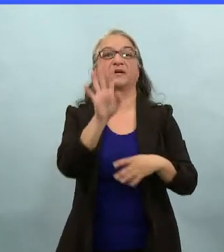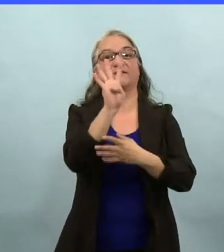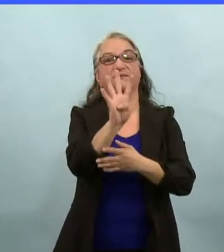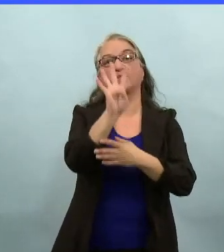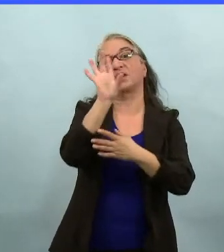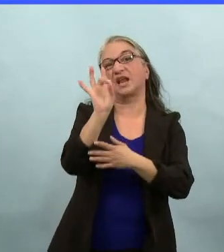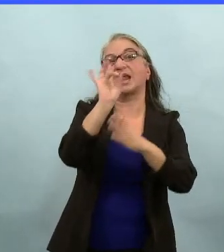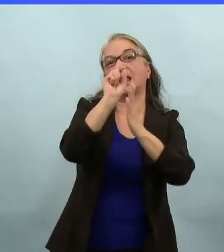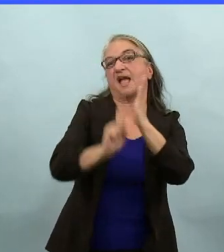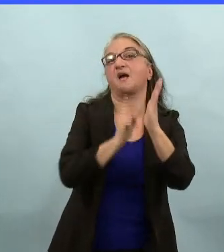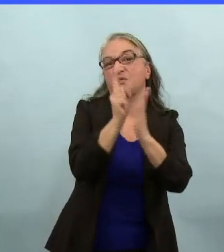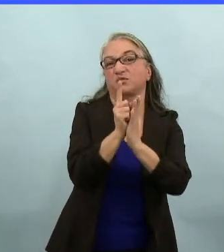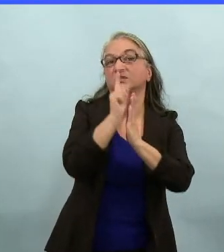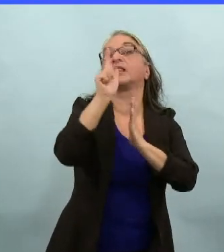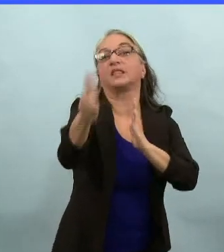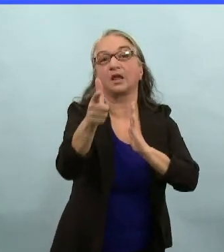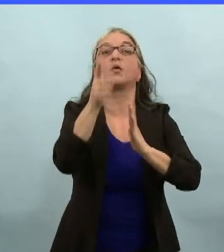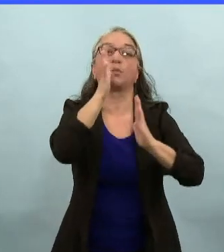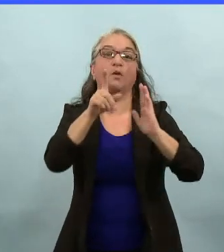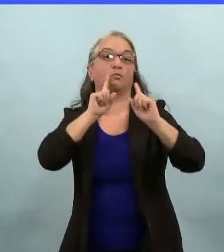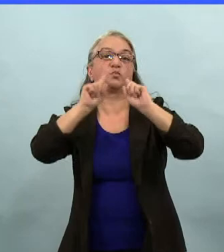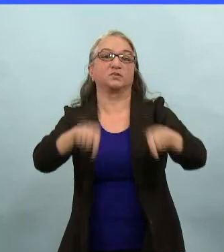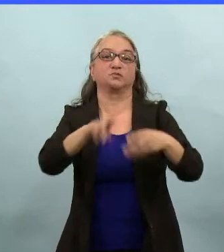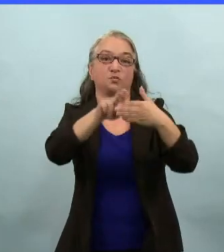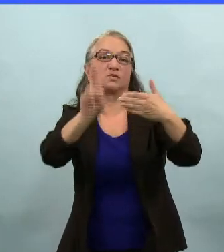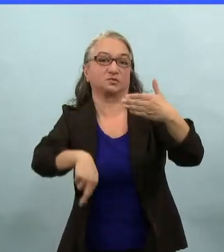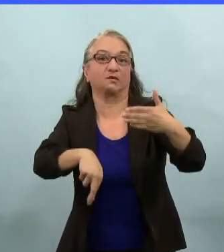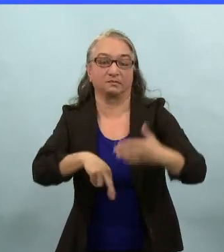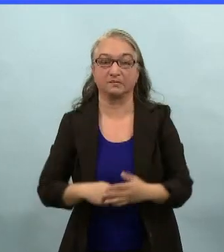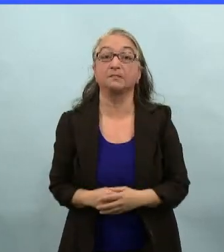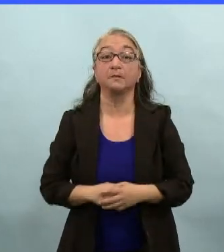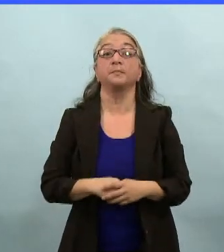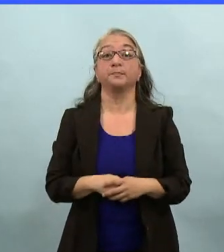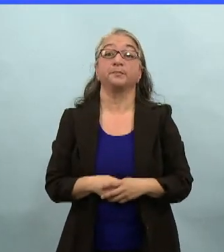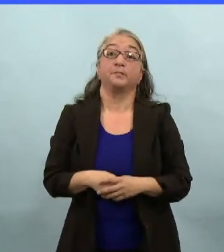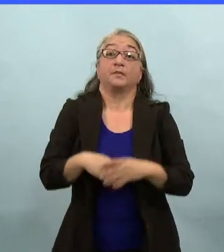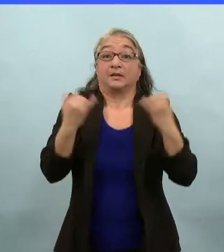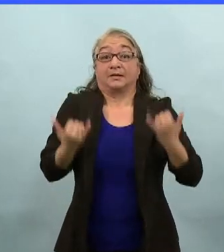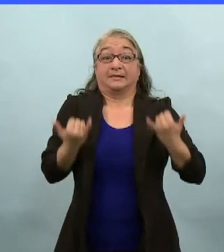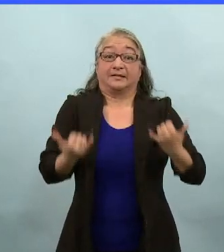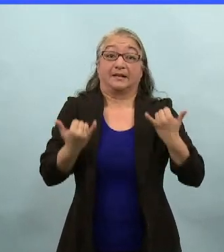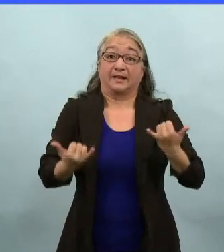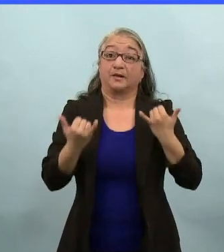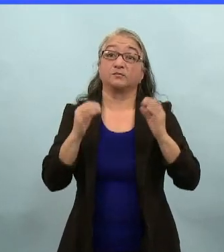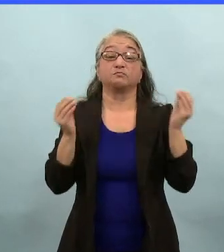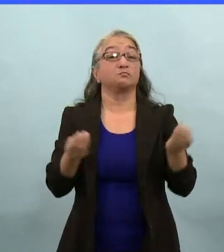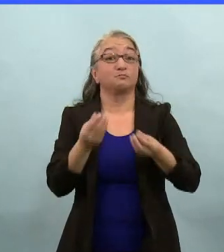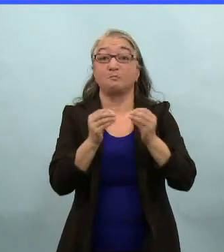additionally we continue to expand our covet 19 rap budget testing programs and as supply from